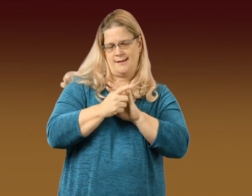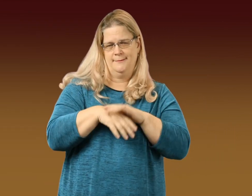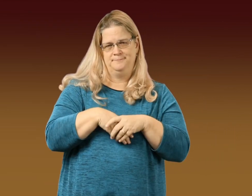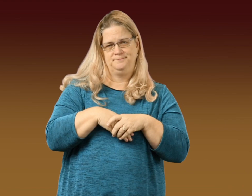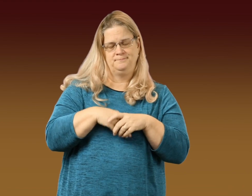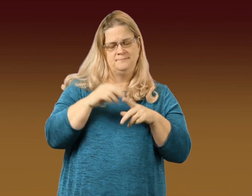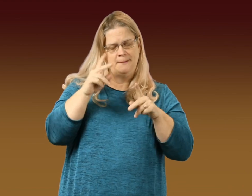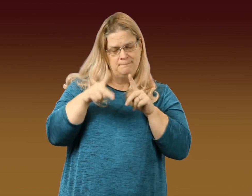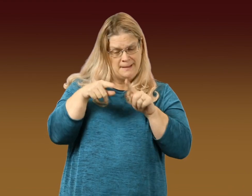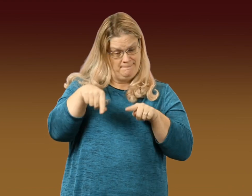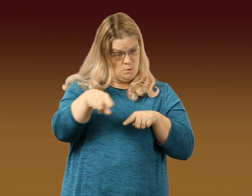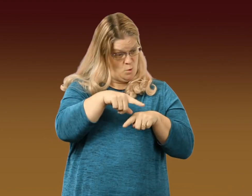So let's think about this for a second.